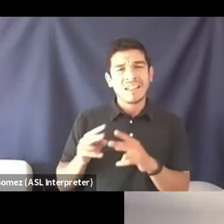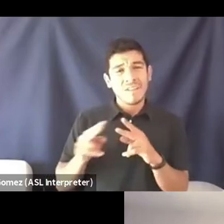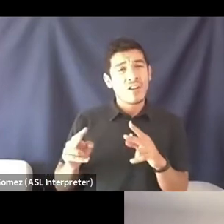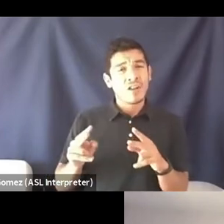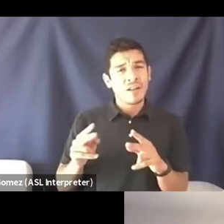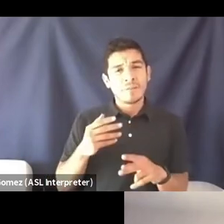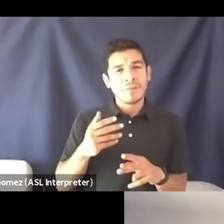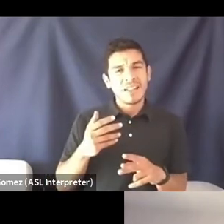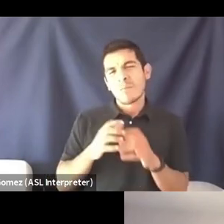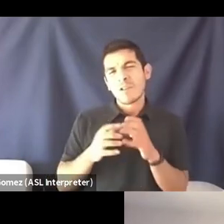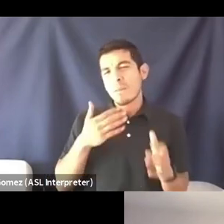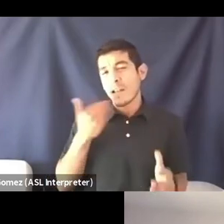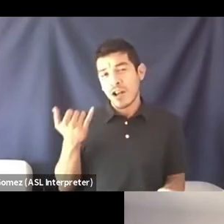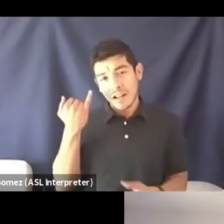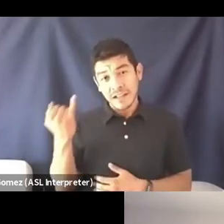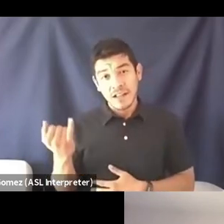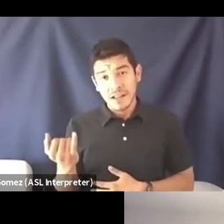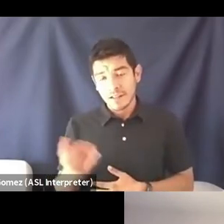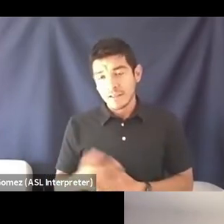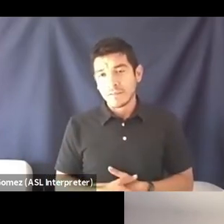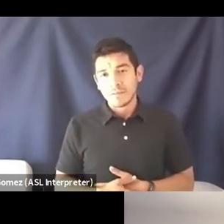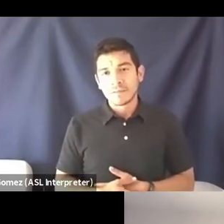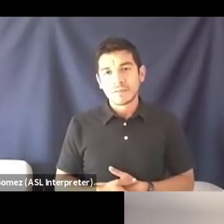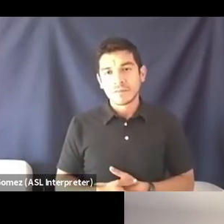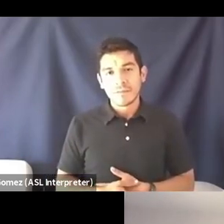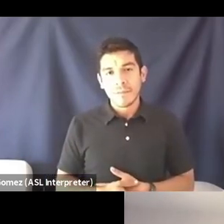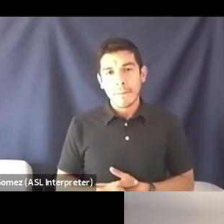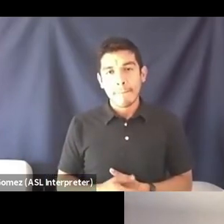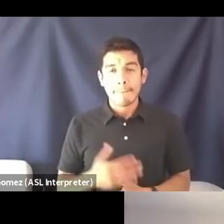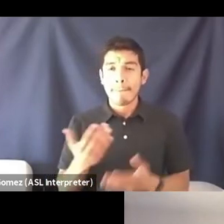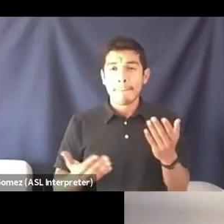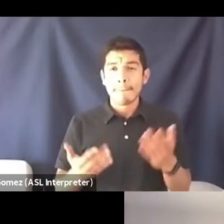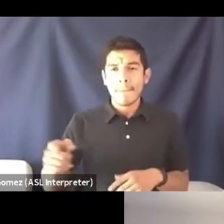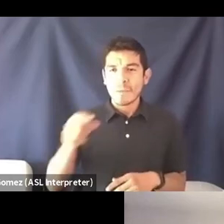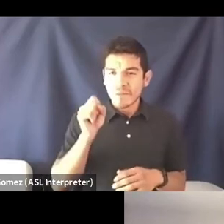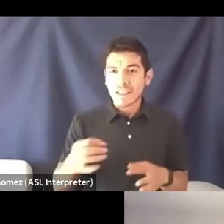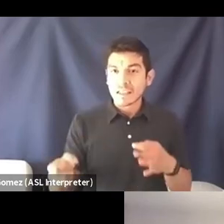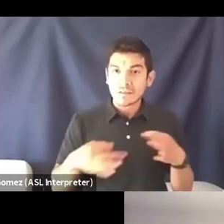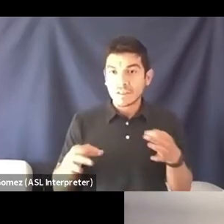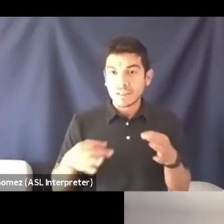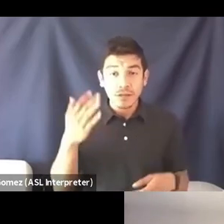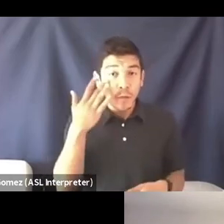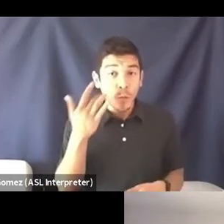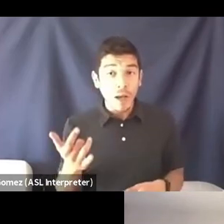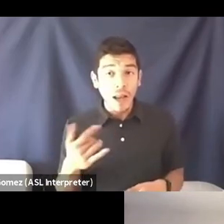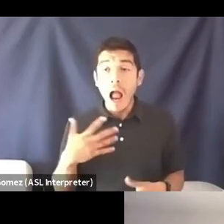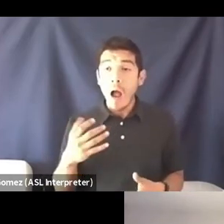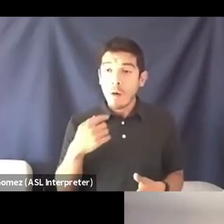So for us, somehow maybe it can explain why we want to tell the story.